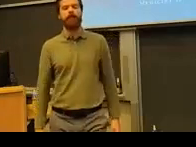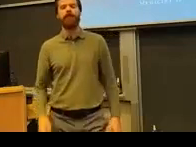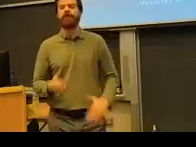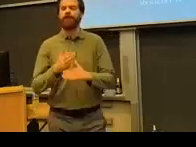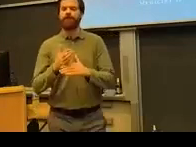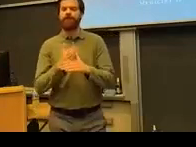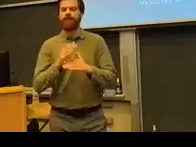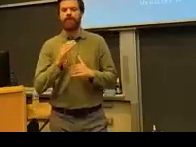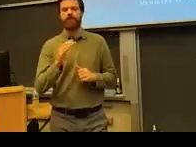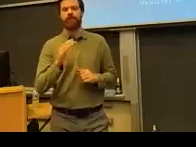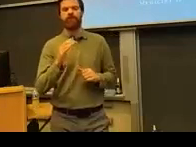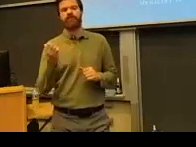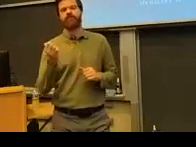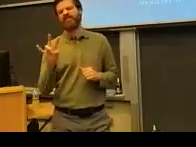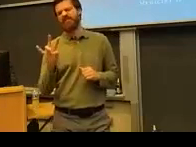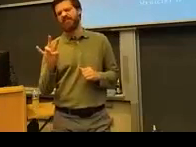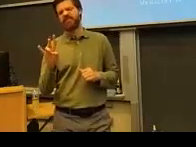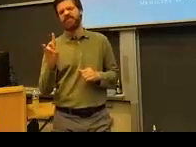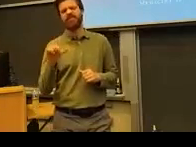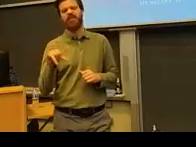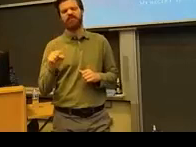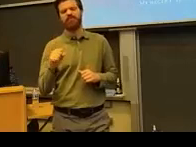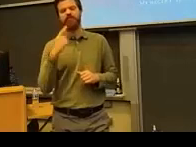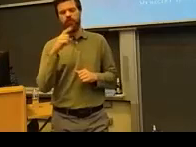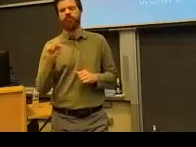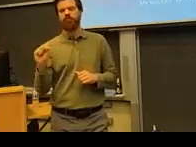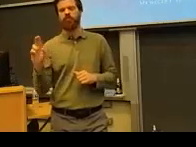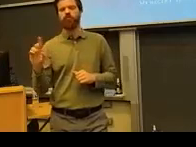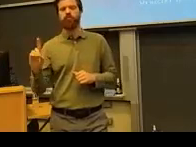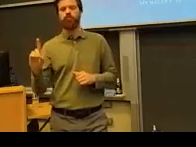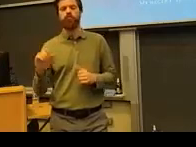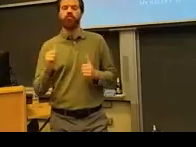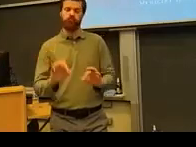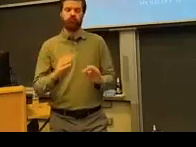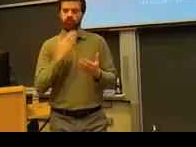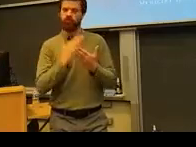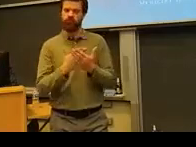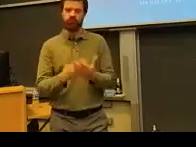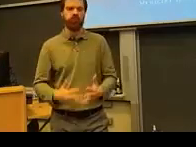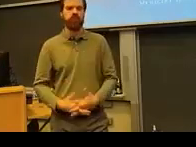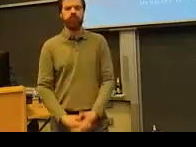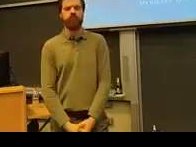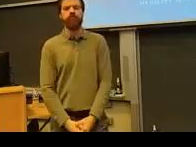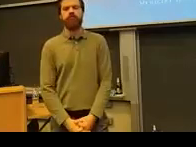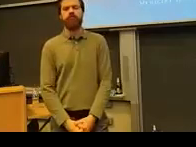of 17 days for our substance use patients looks pretty good and our our patient population is